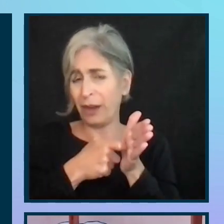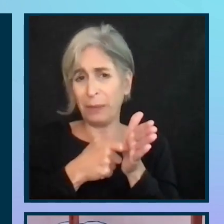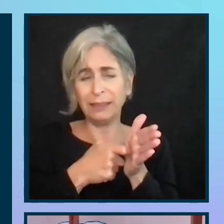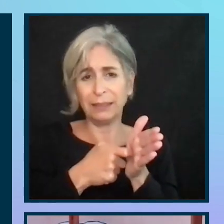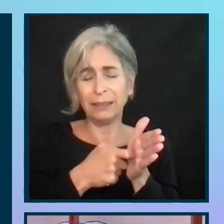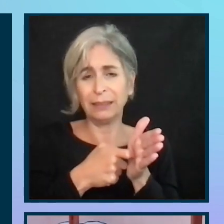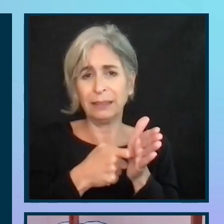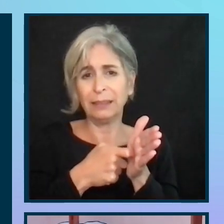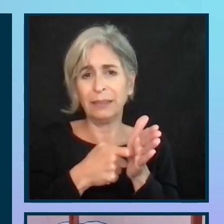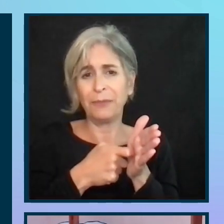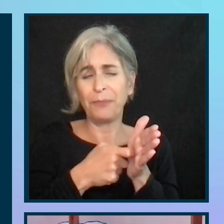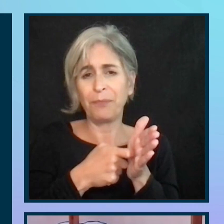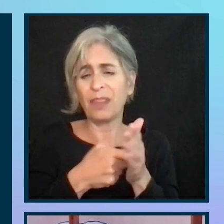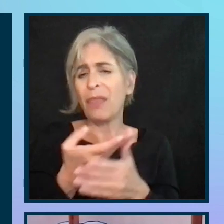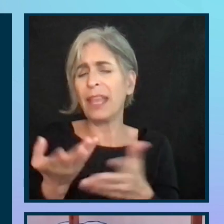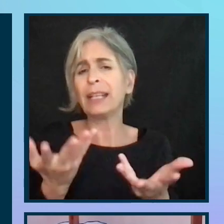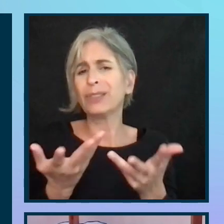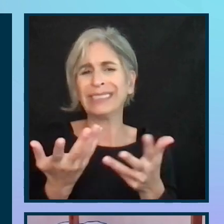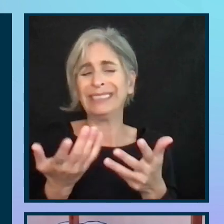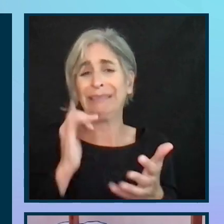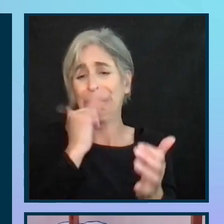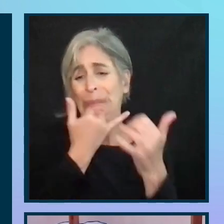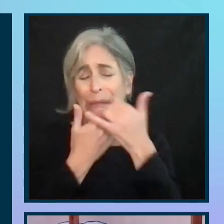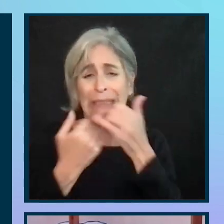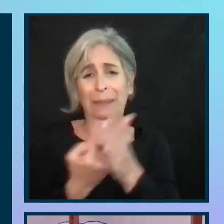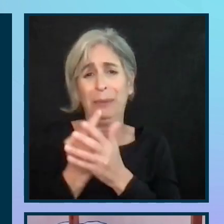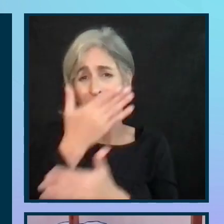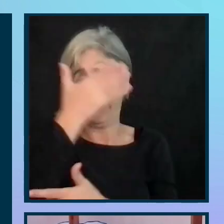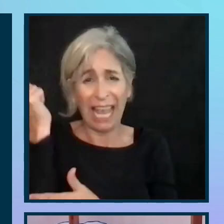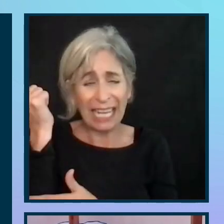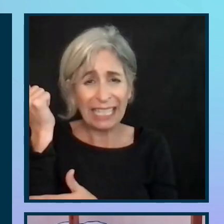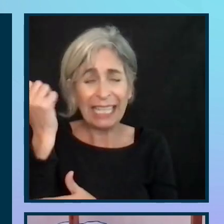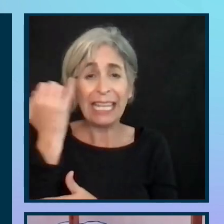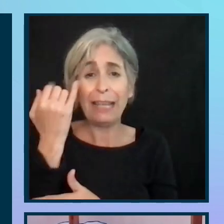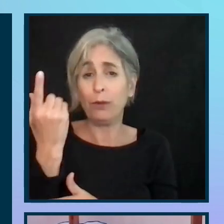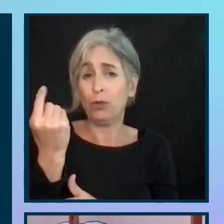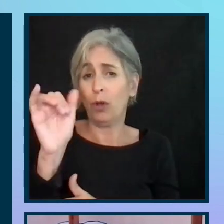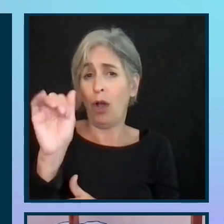and things will fall through the cracks, so we need to do audits to find what fell through the cracks,